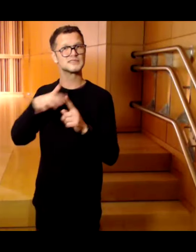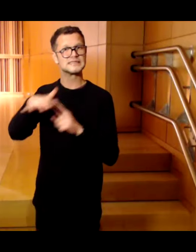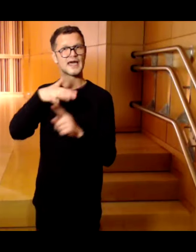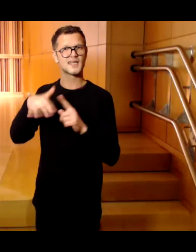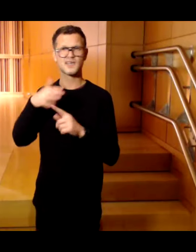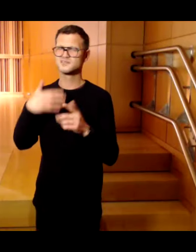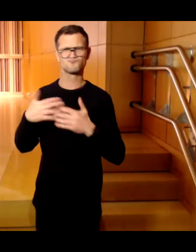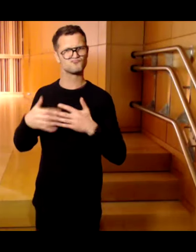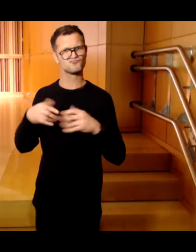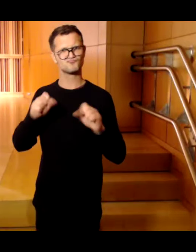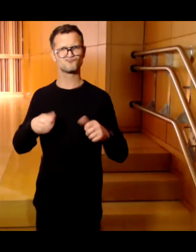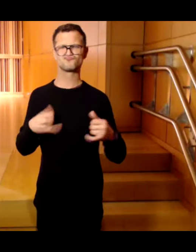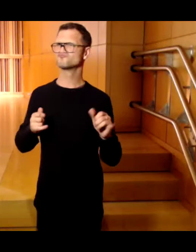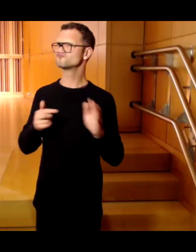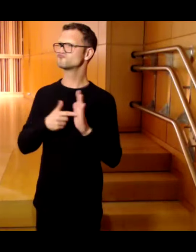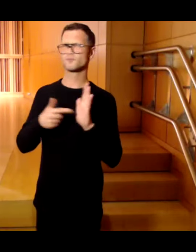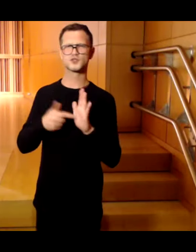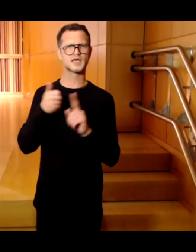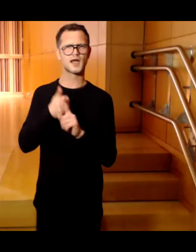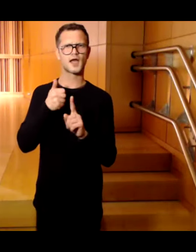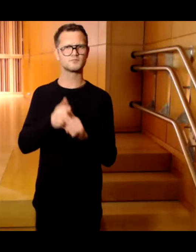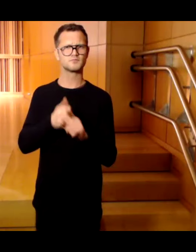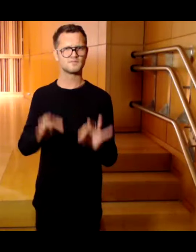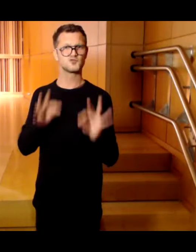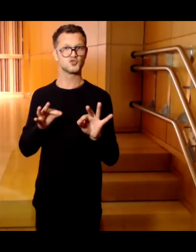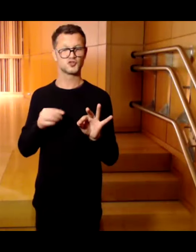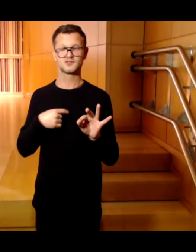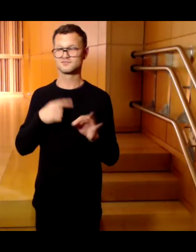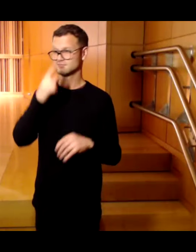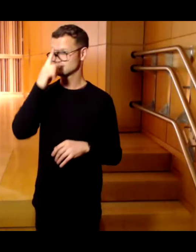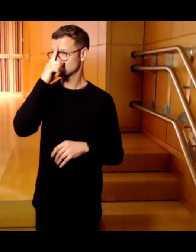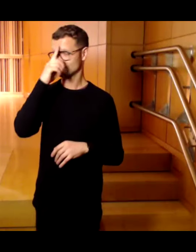He did not say, but I would soon learn, and I can say this because I know Robert would appreciate it.